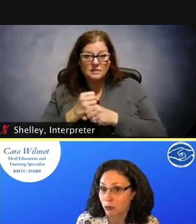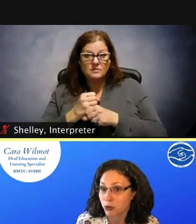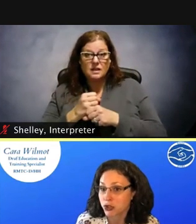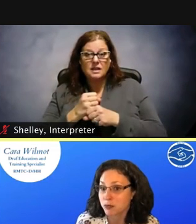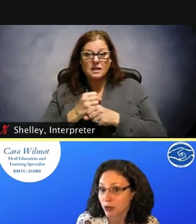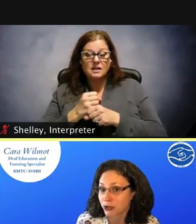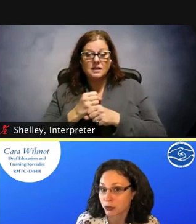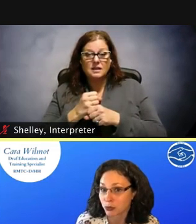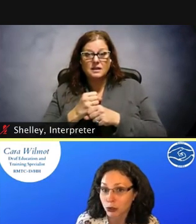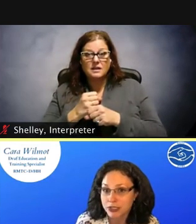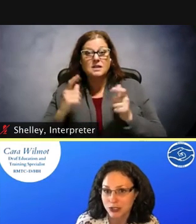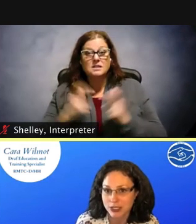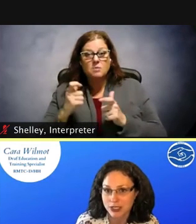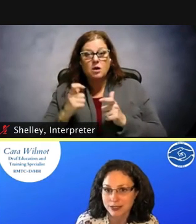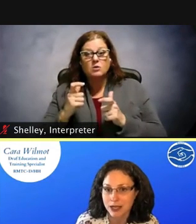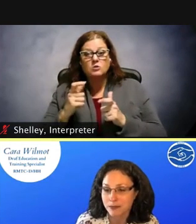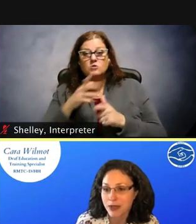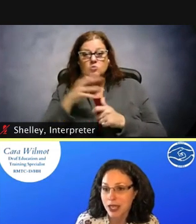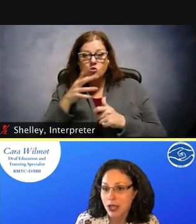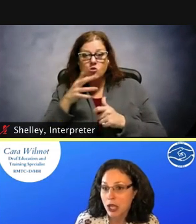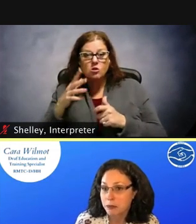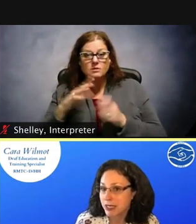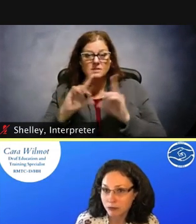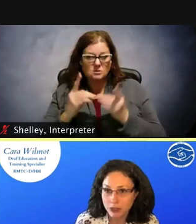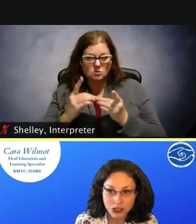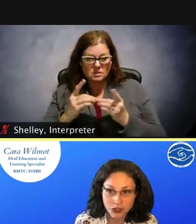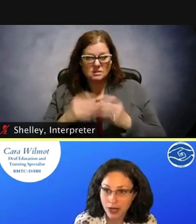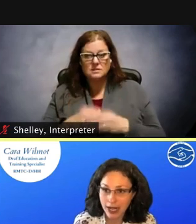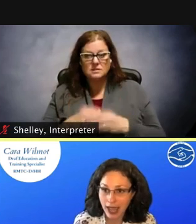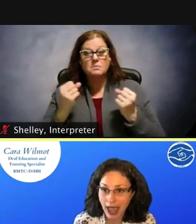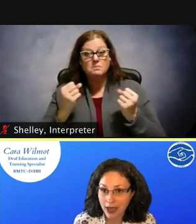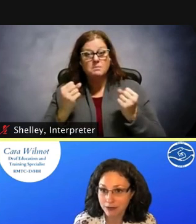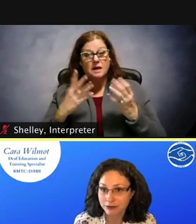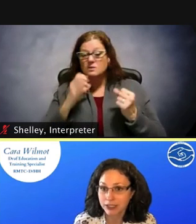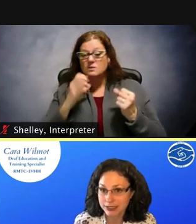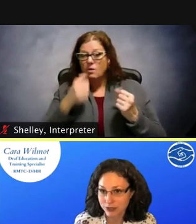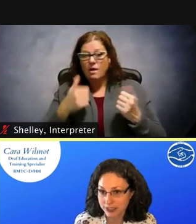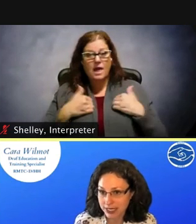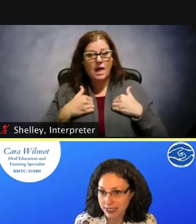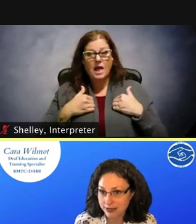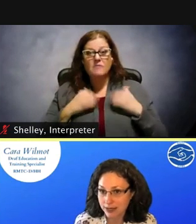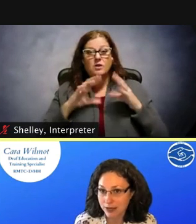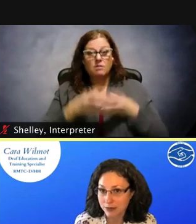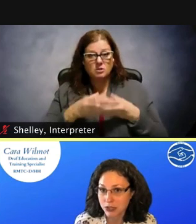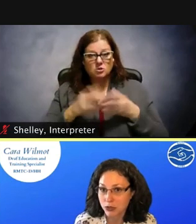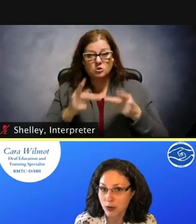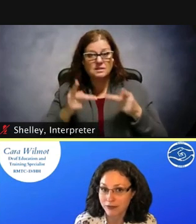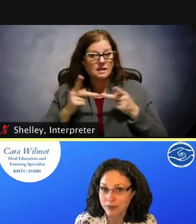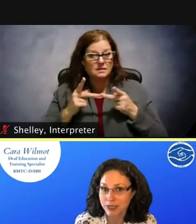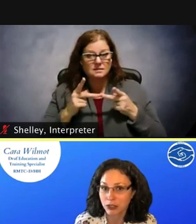your small to rural districts. Many of which do not have cluster sites, so you have to be a little